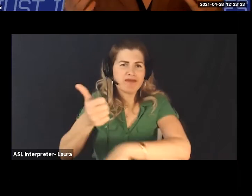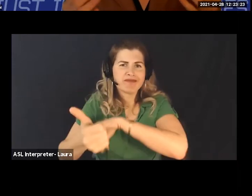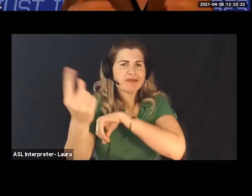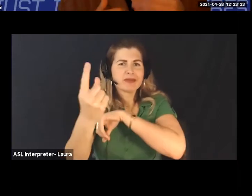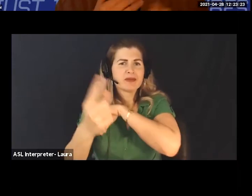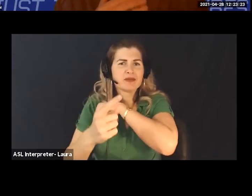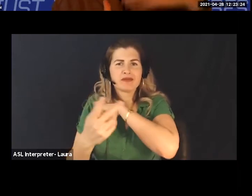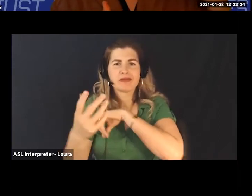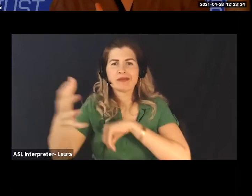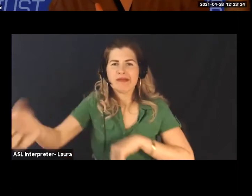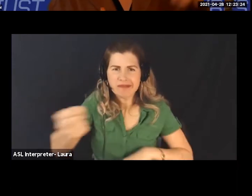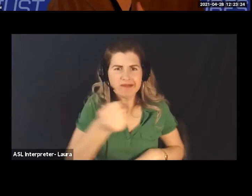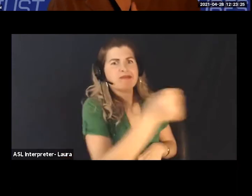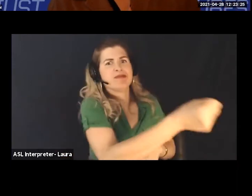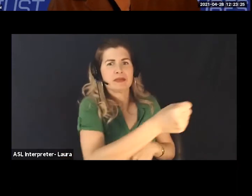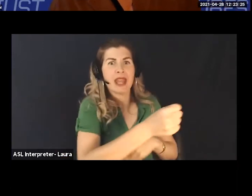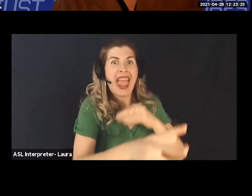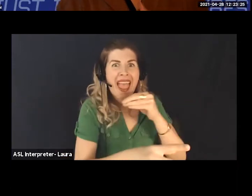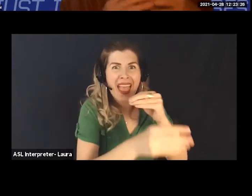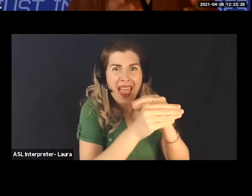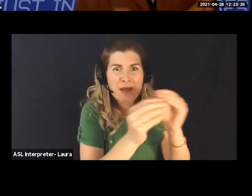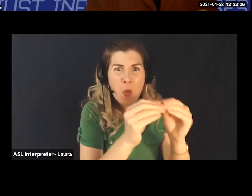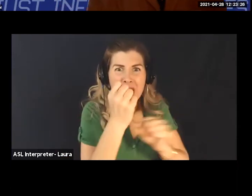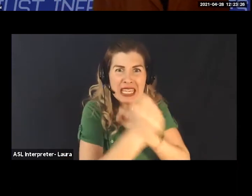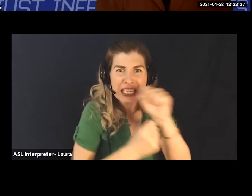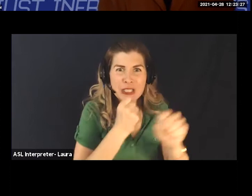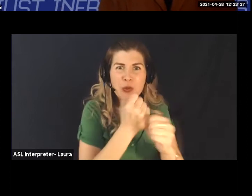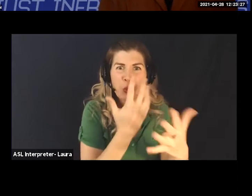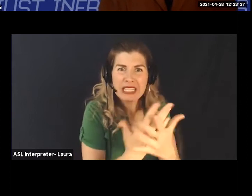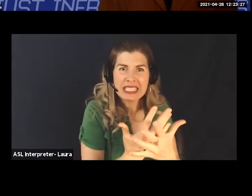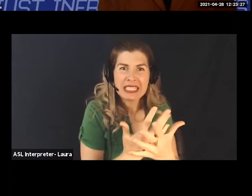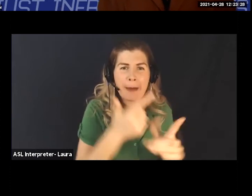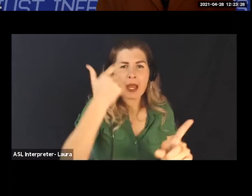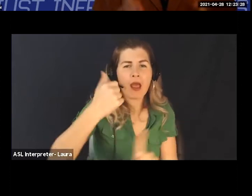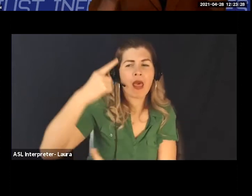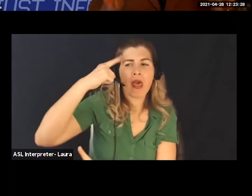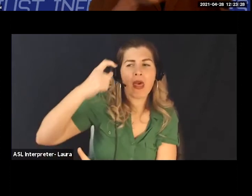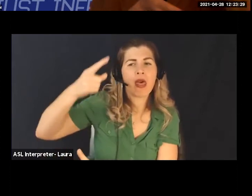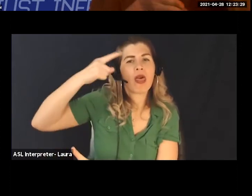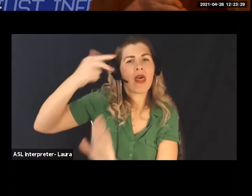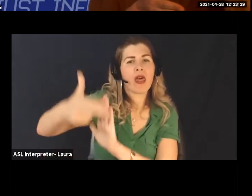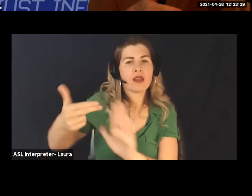which can add years to prison sentence. And there's even a case in San Diego or somebody who was at a party,